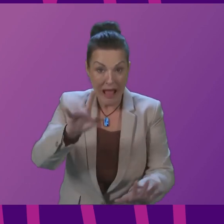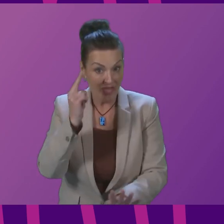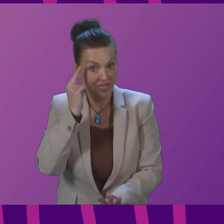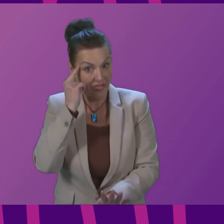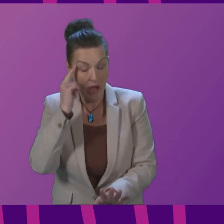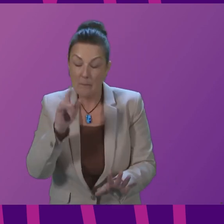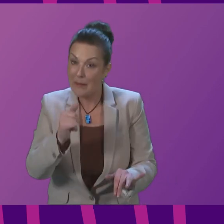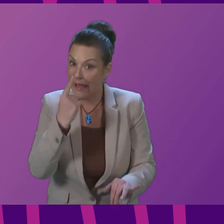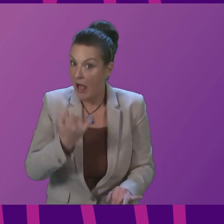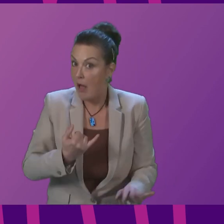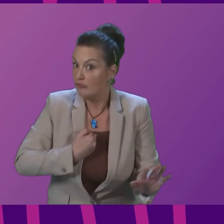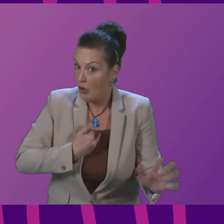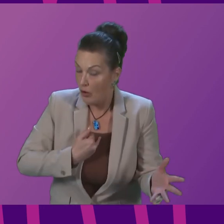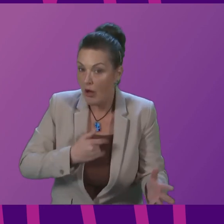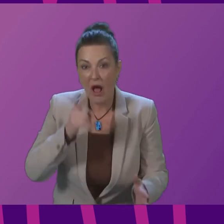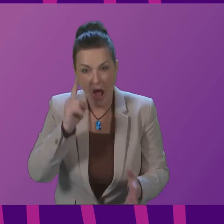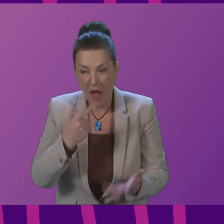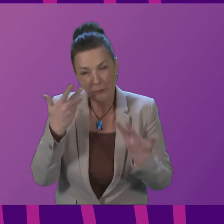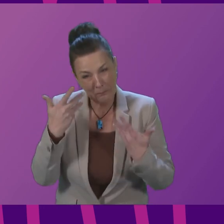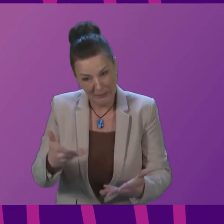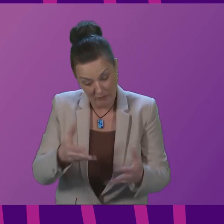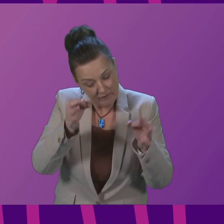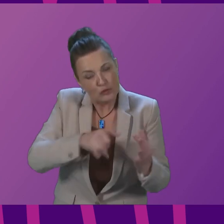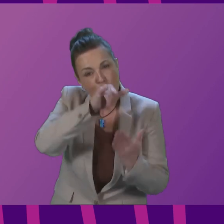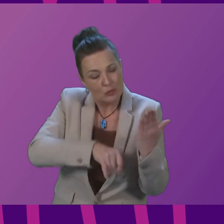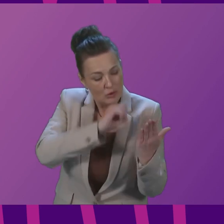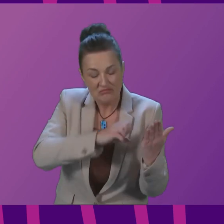Official Report will show the regret that I expressed about the impact on those communities.